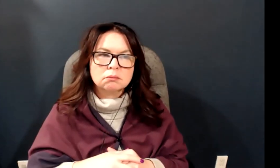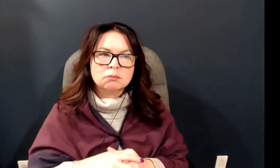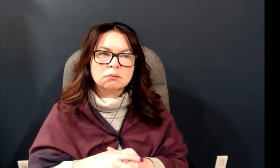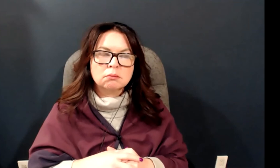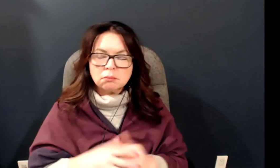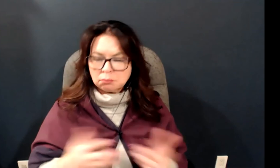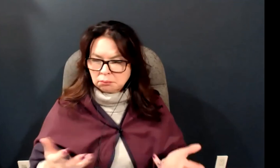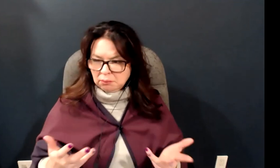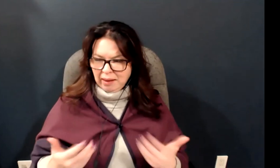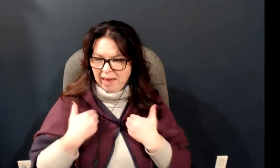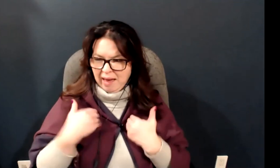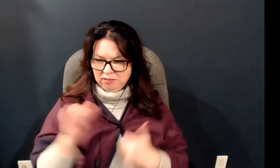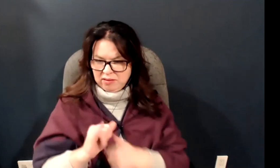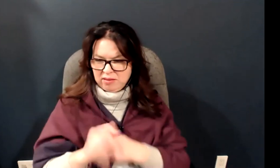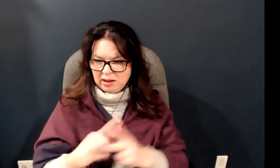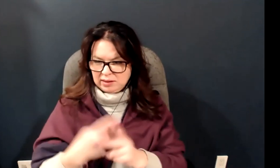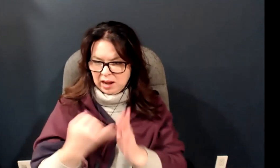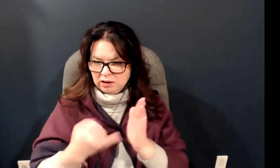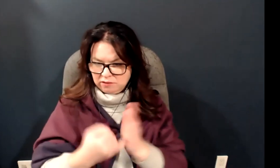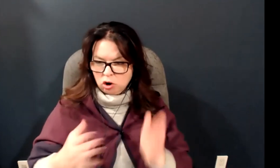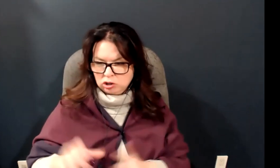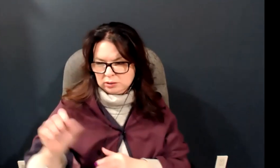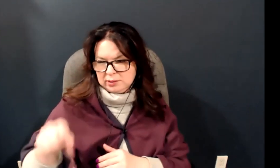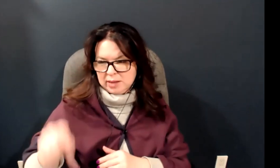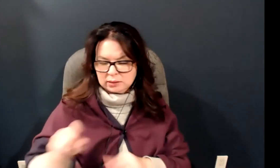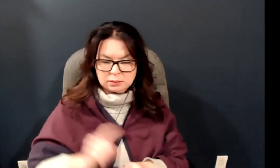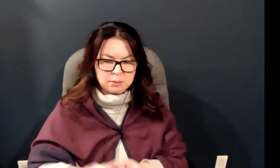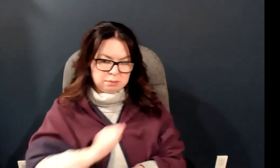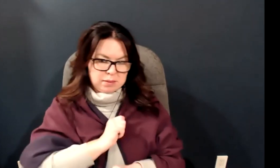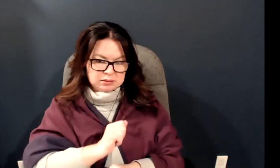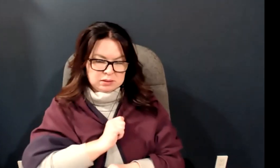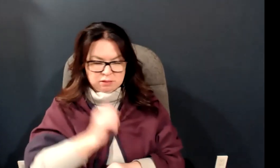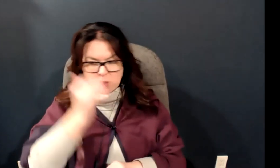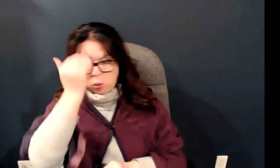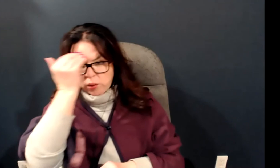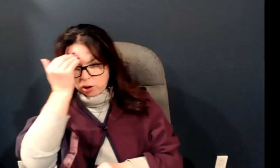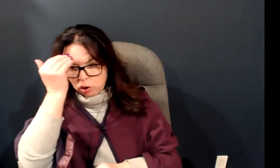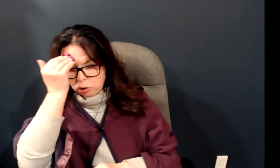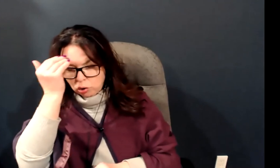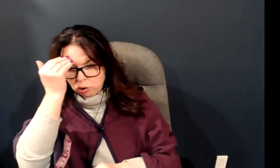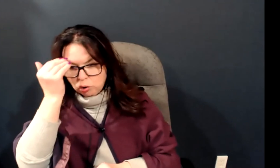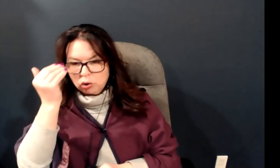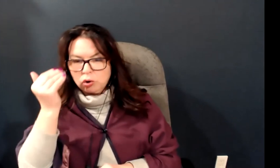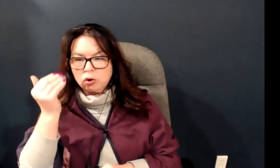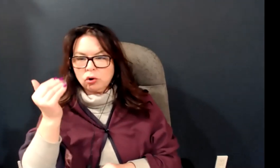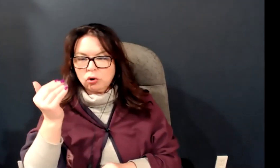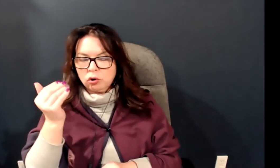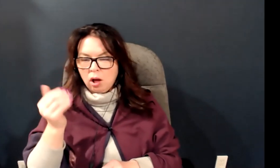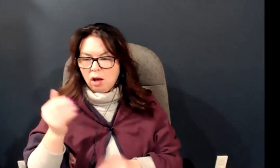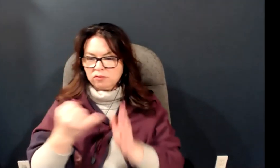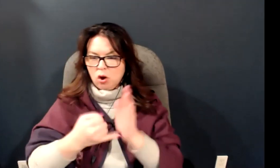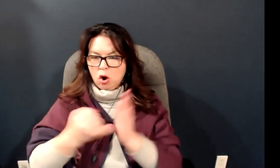then it's interesting that you say that 'cause you said, "Oh, maybe, maybe that has in the